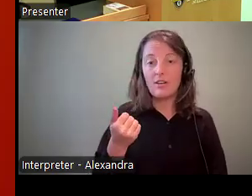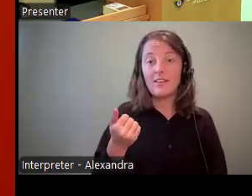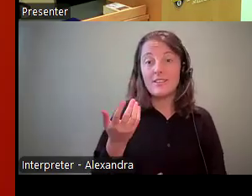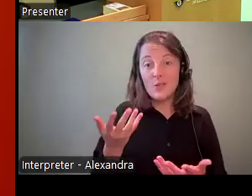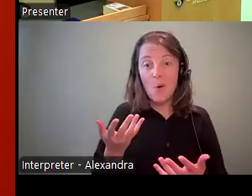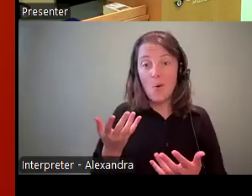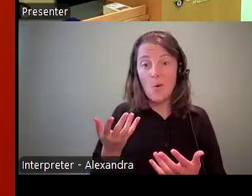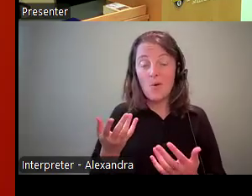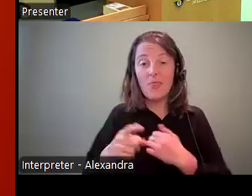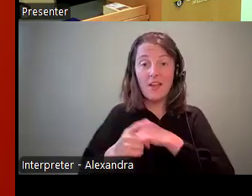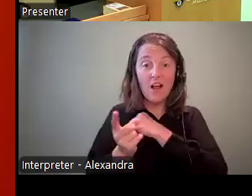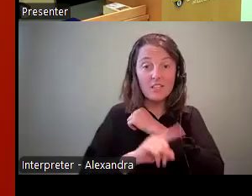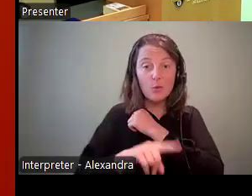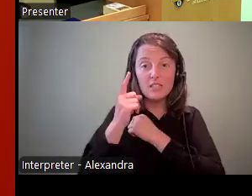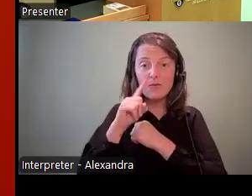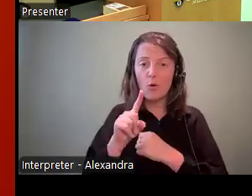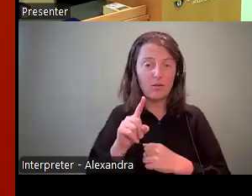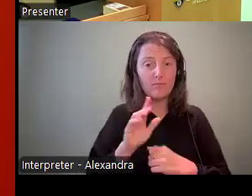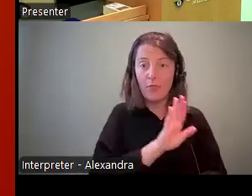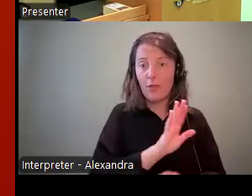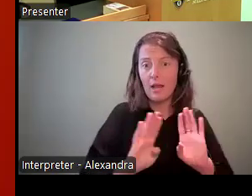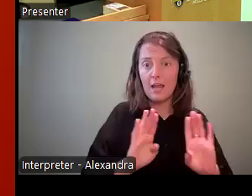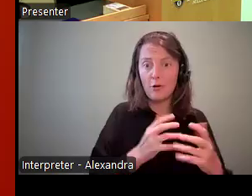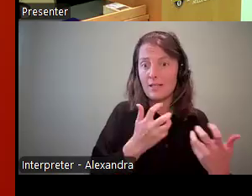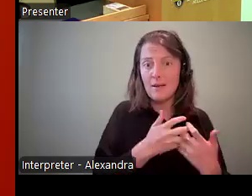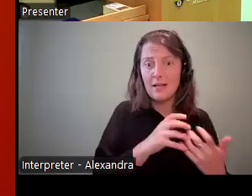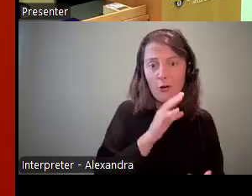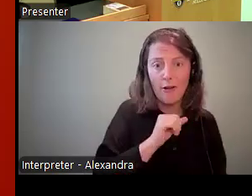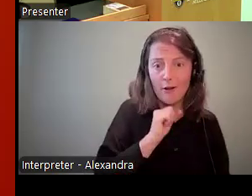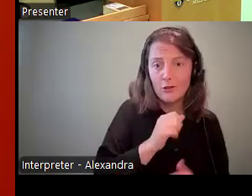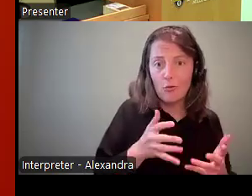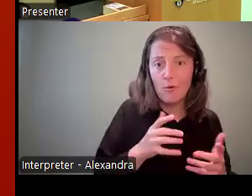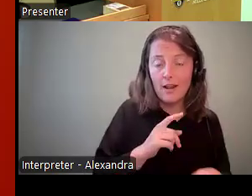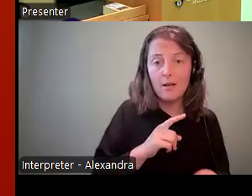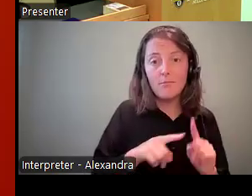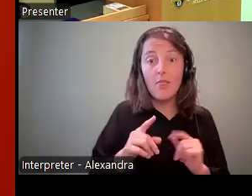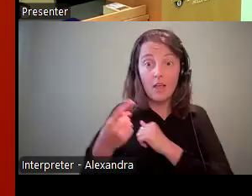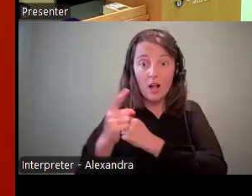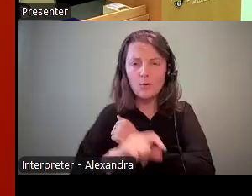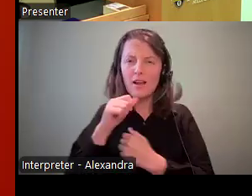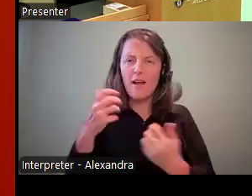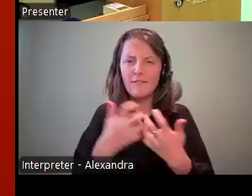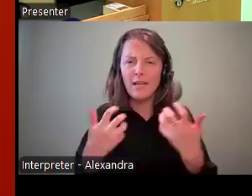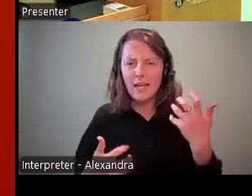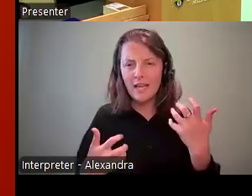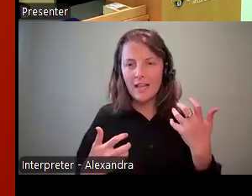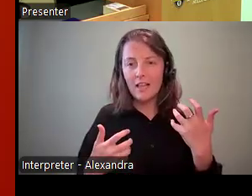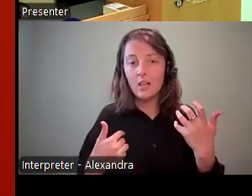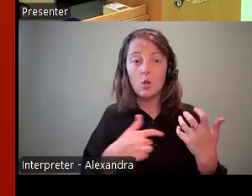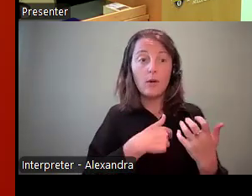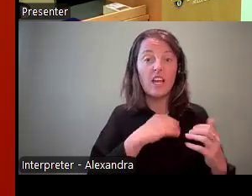behavior don't don't fit. So, we're punishing 5-year-olds or correcting 5-year-olds with ex